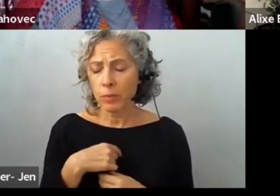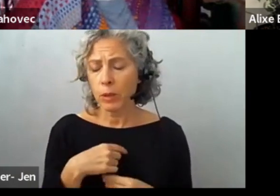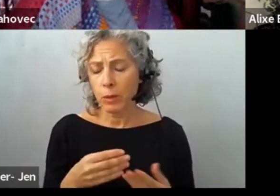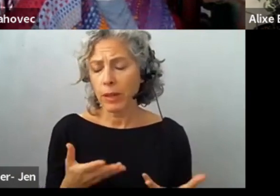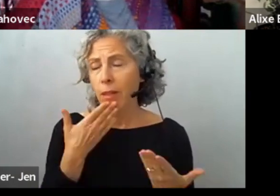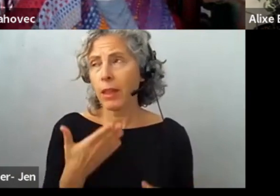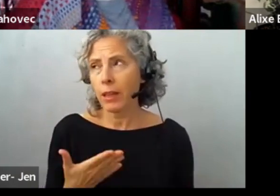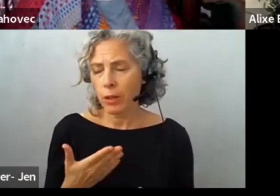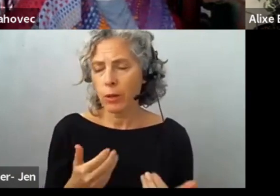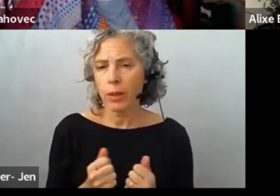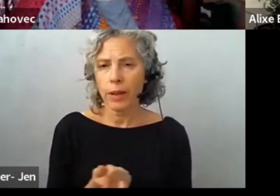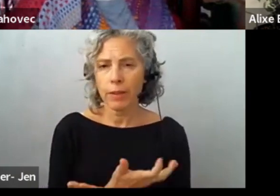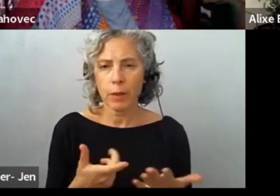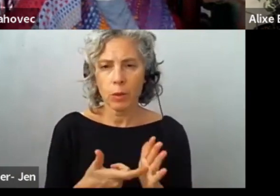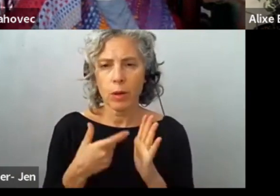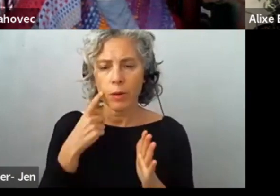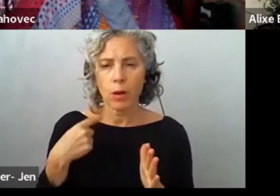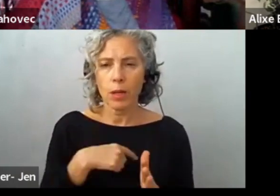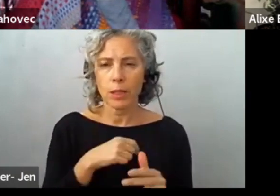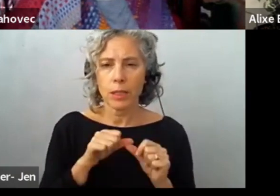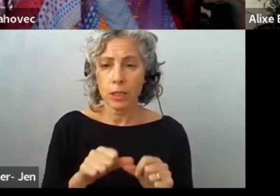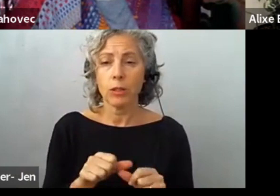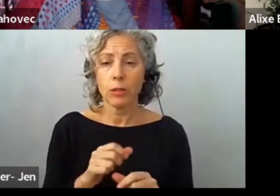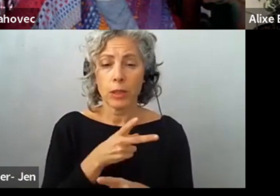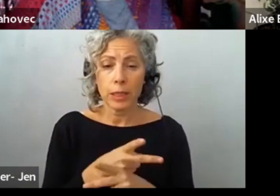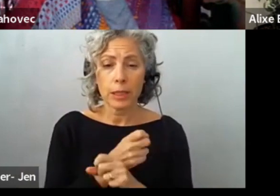with all the things required for us to continue to stay safe, and those who we support